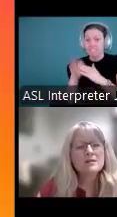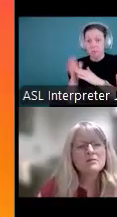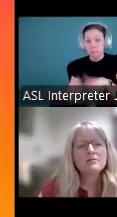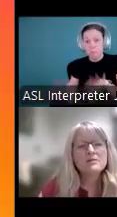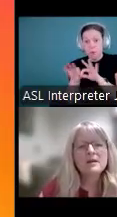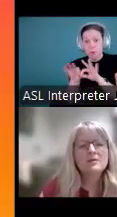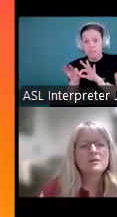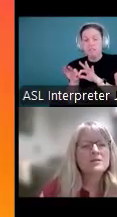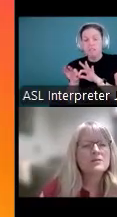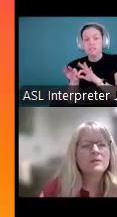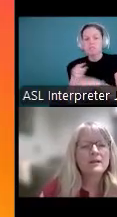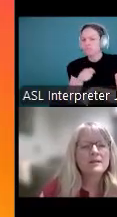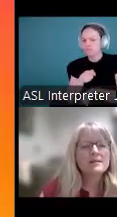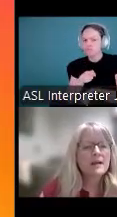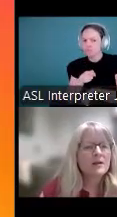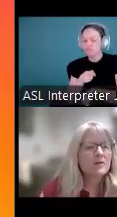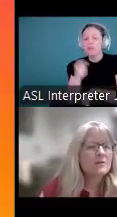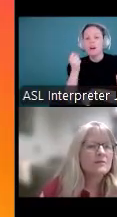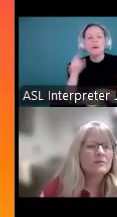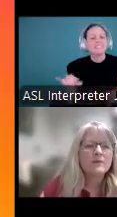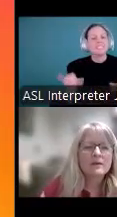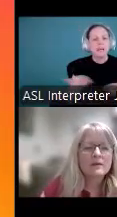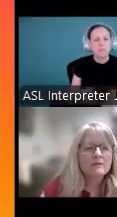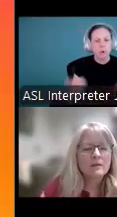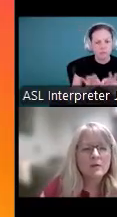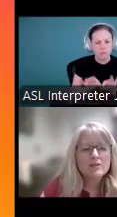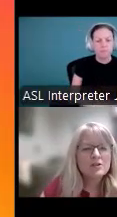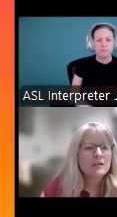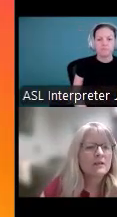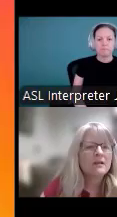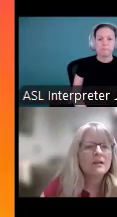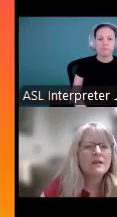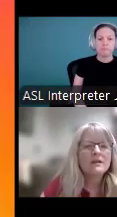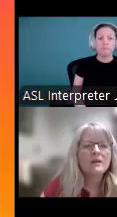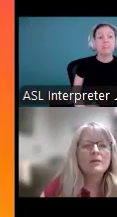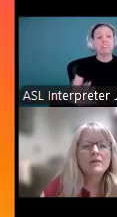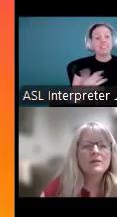sensory receptors relay sound, rhythm, vibration, and create